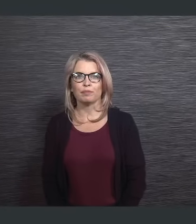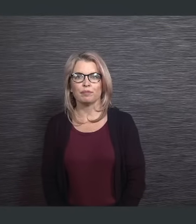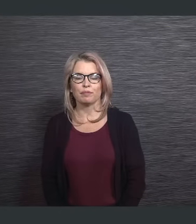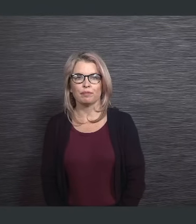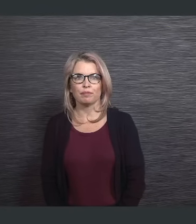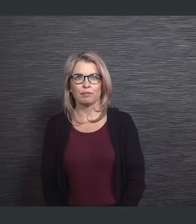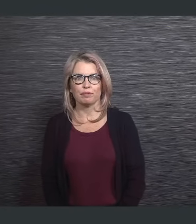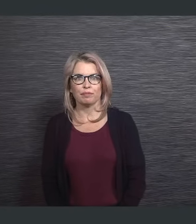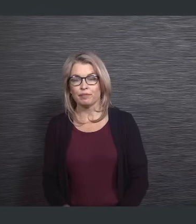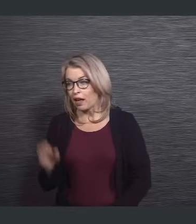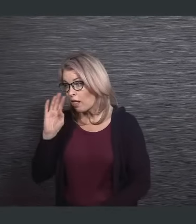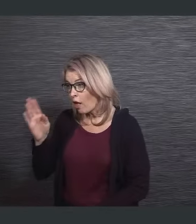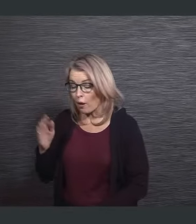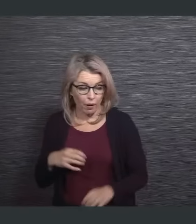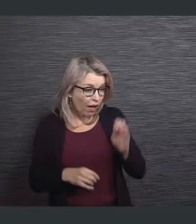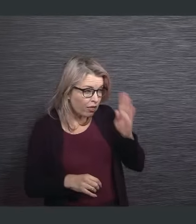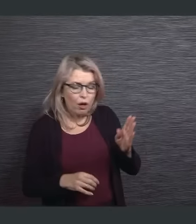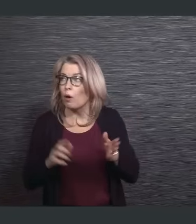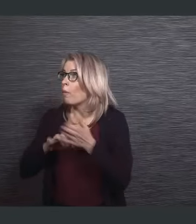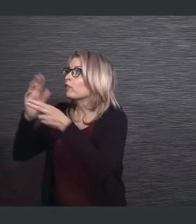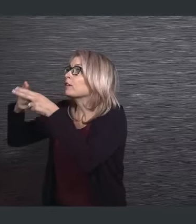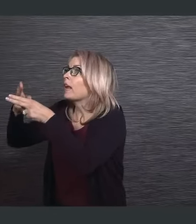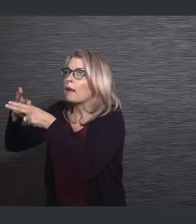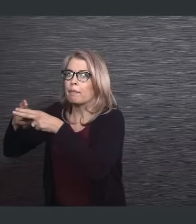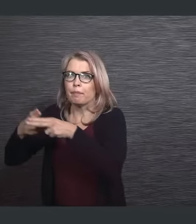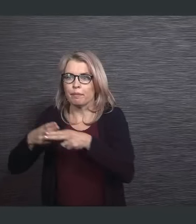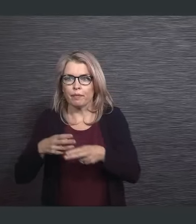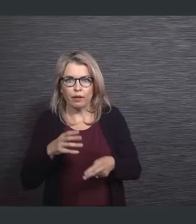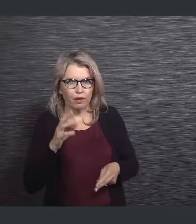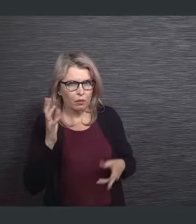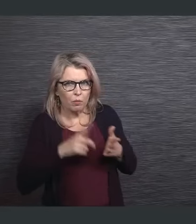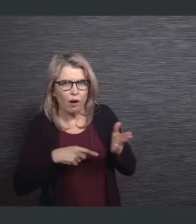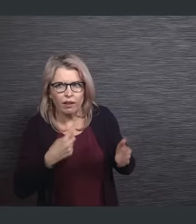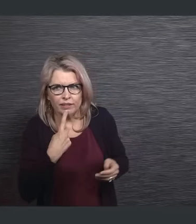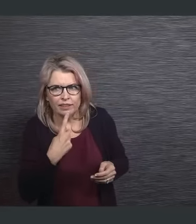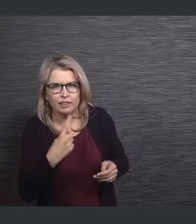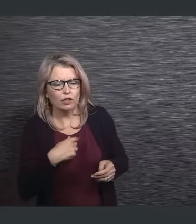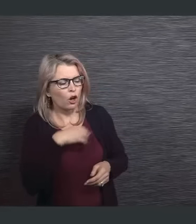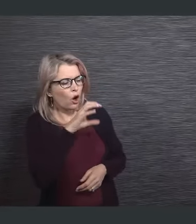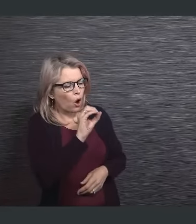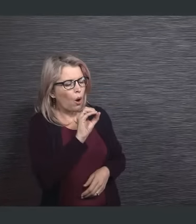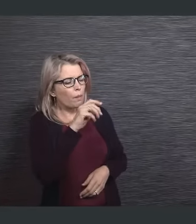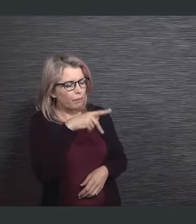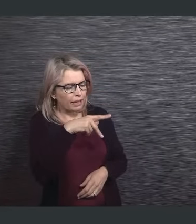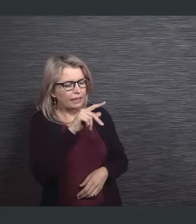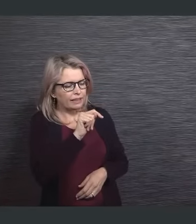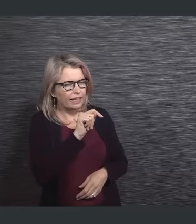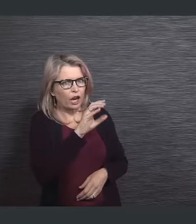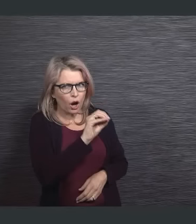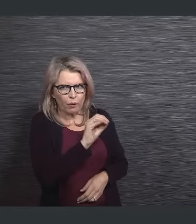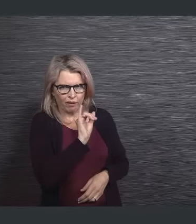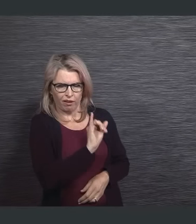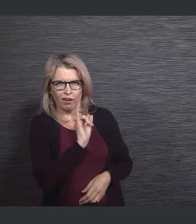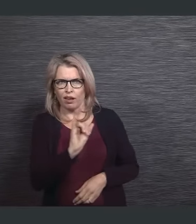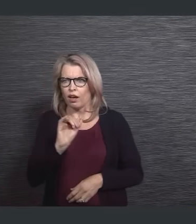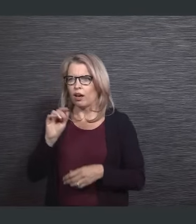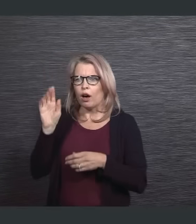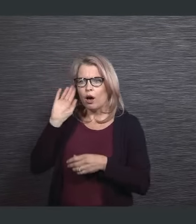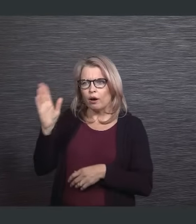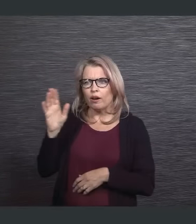Hello. What's your name? Otto. Otto? O-T-T-O. I'm Abby. O-T-T-O.